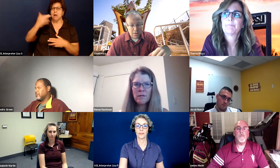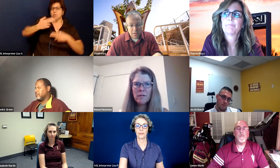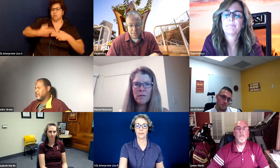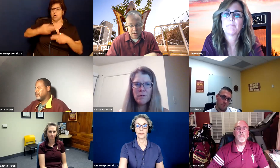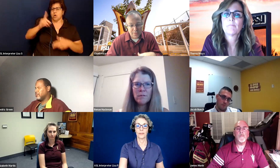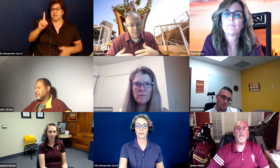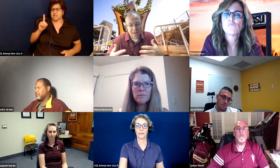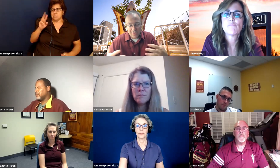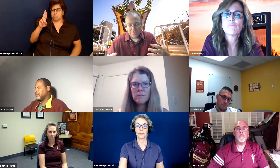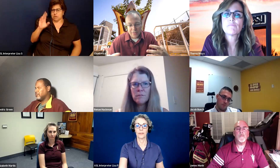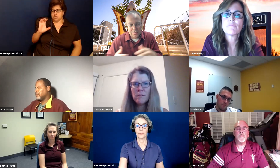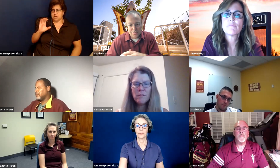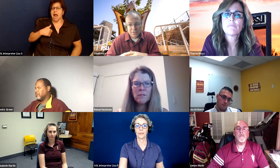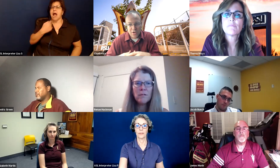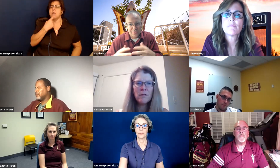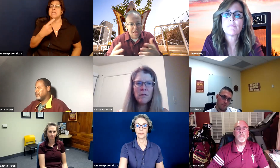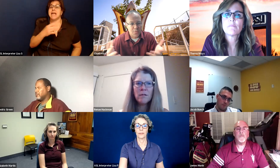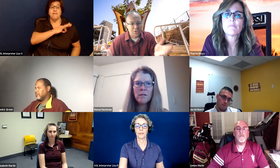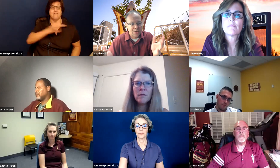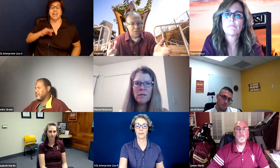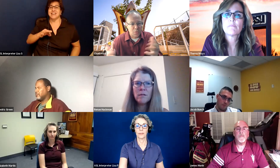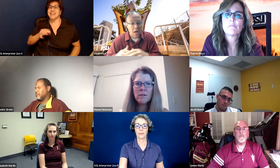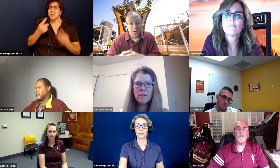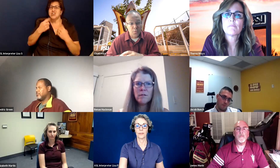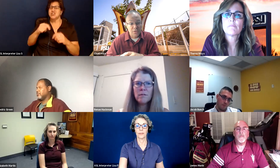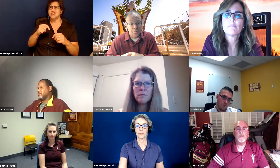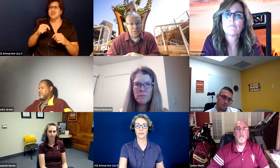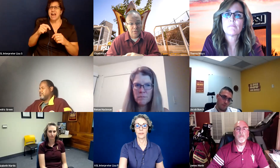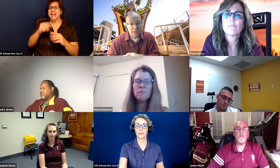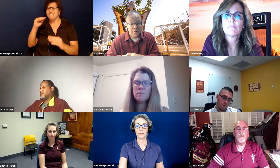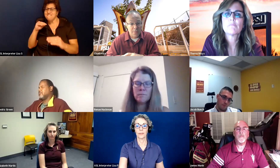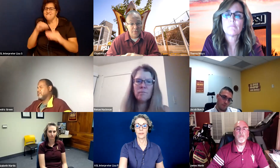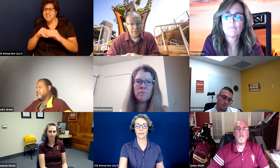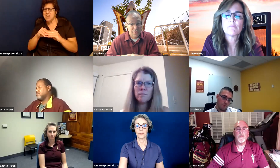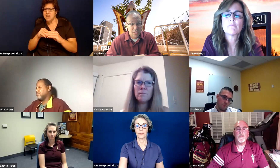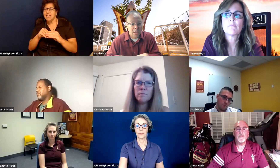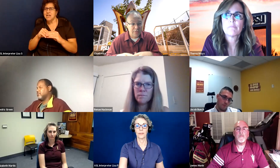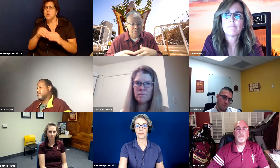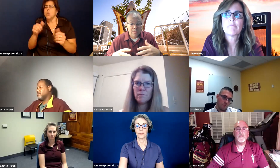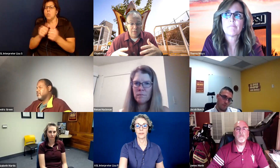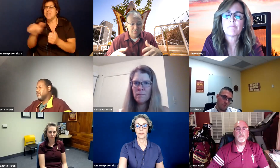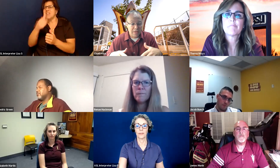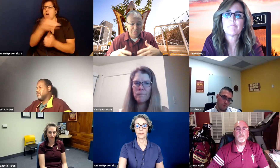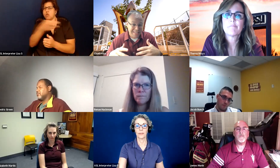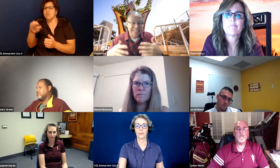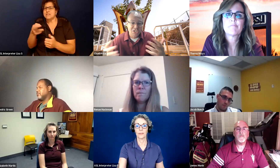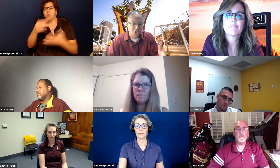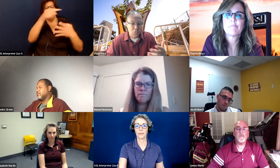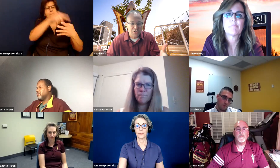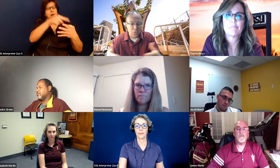But as I would tell faculty to just try and sandwich it in between the other resources on campus and just be an additional resource